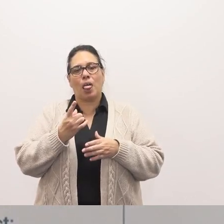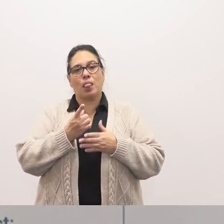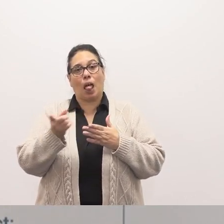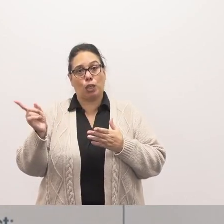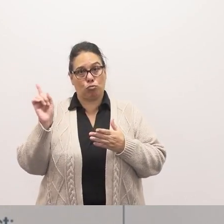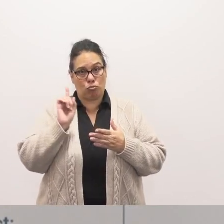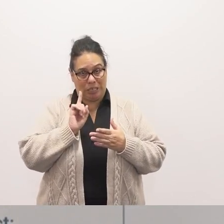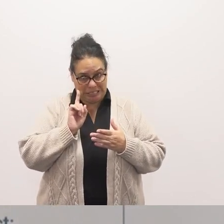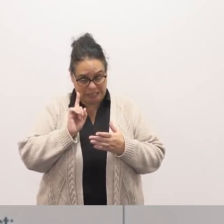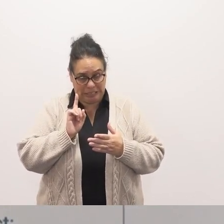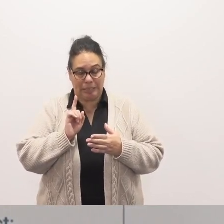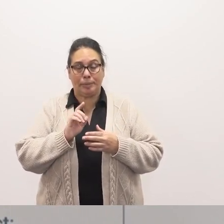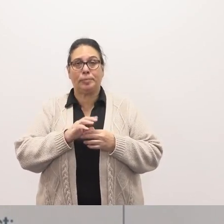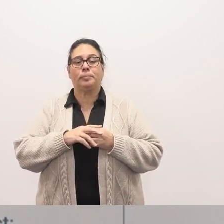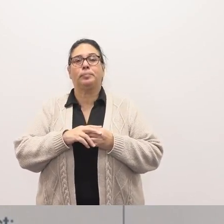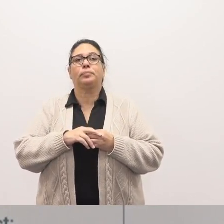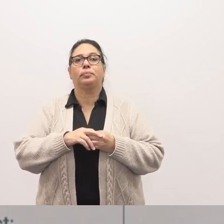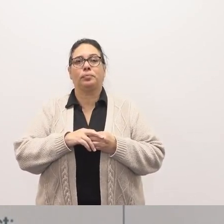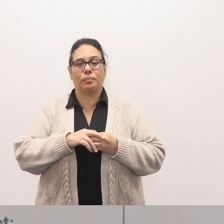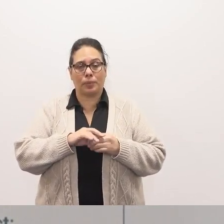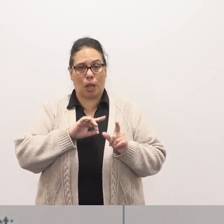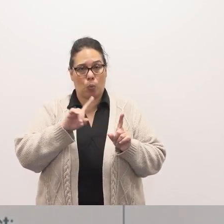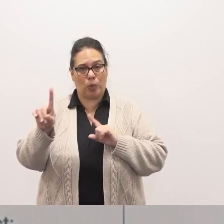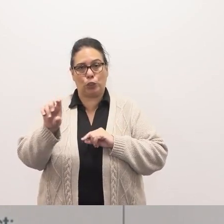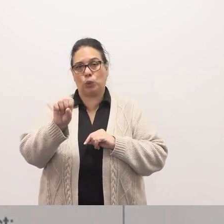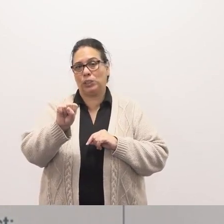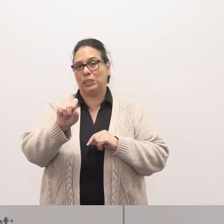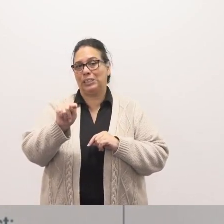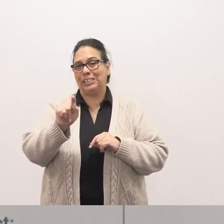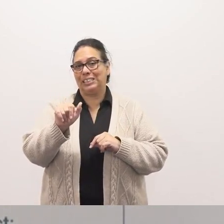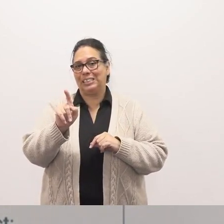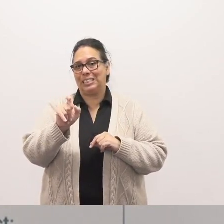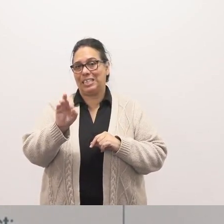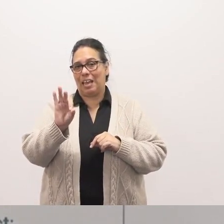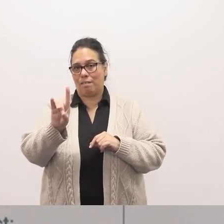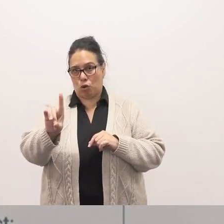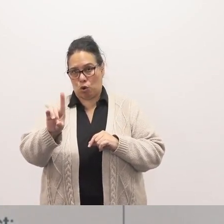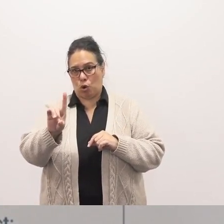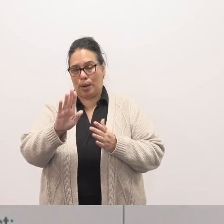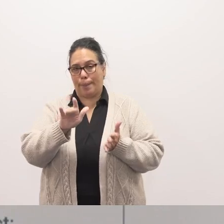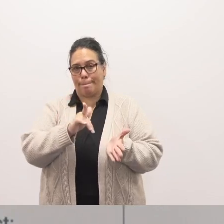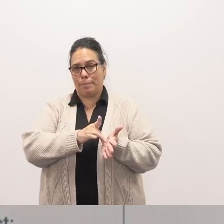to Stanford Middle School where they were having a celebration.